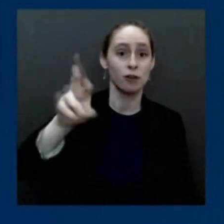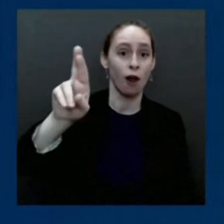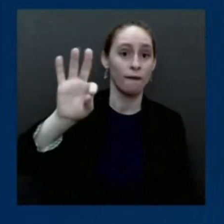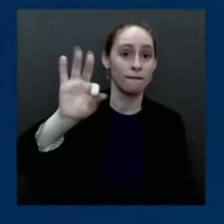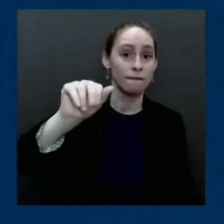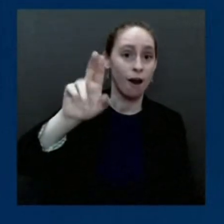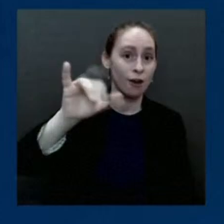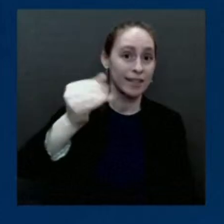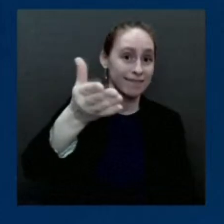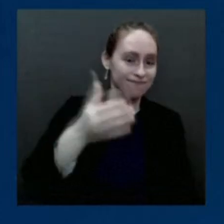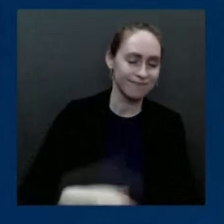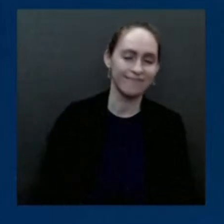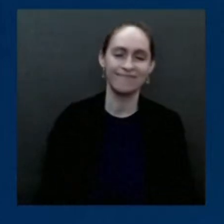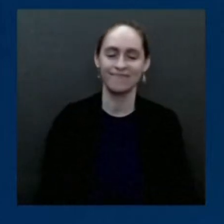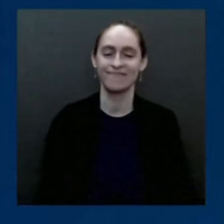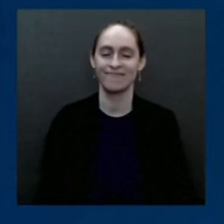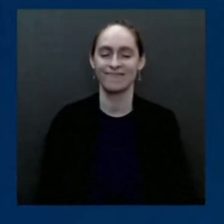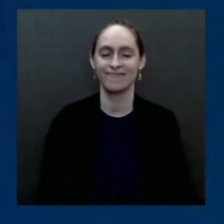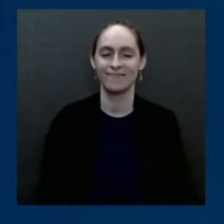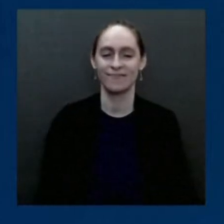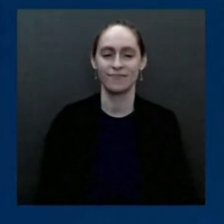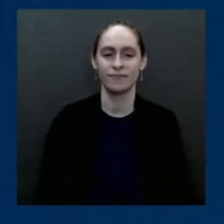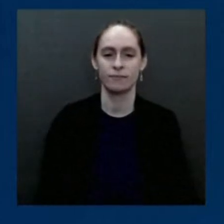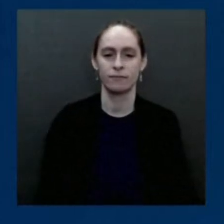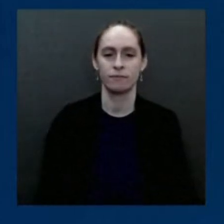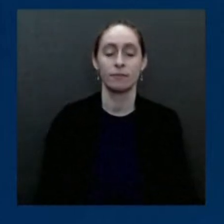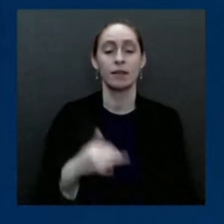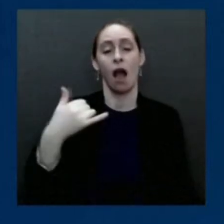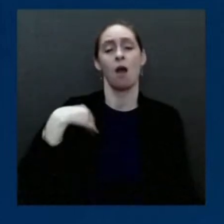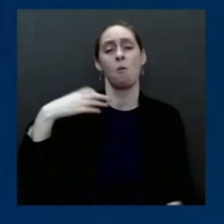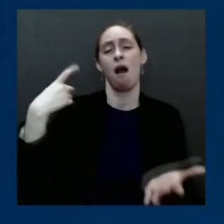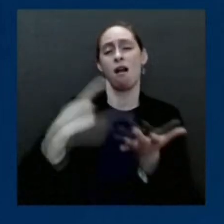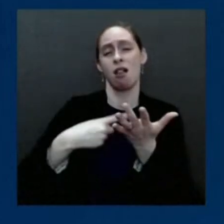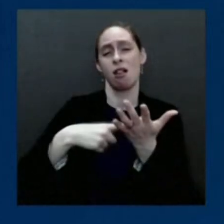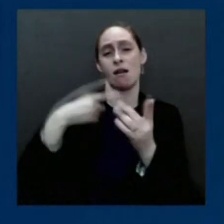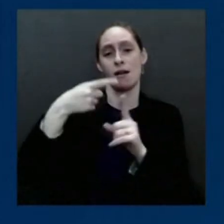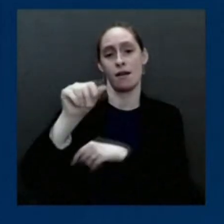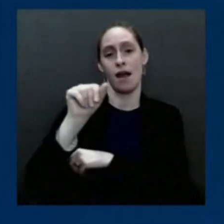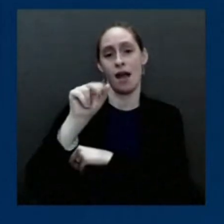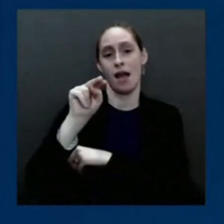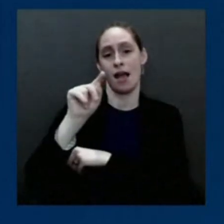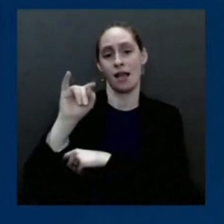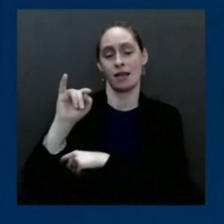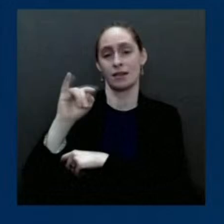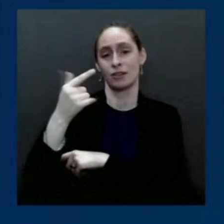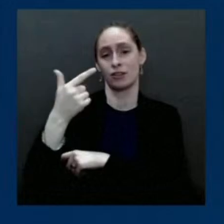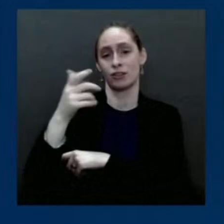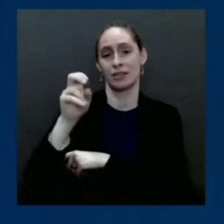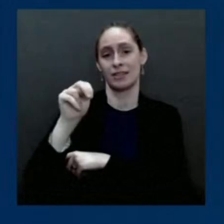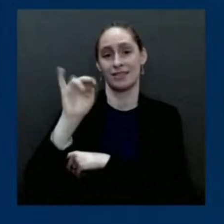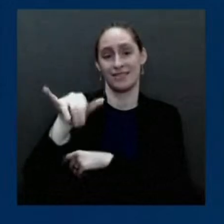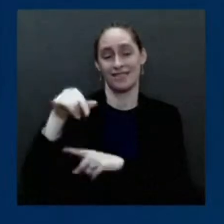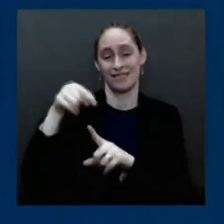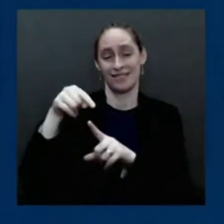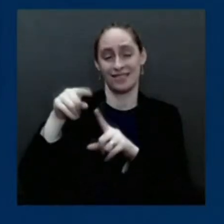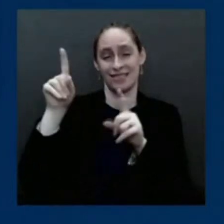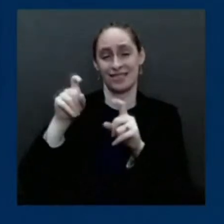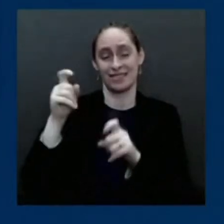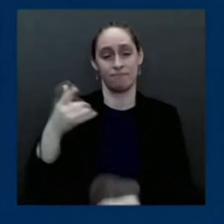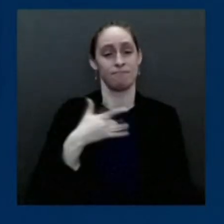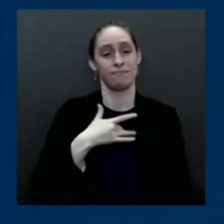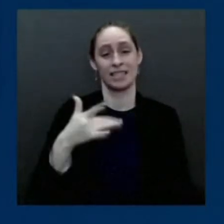I THINK YOU SAID IT VERY